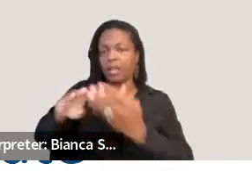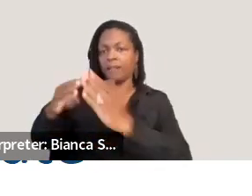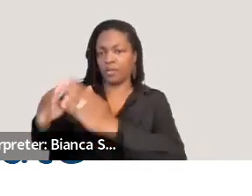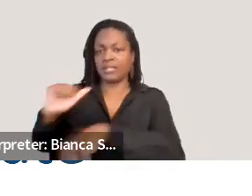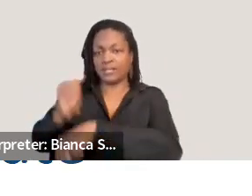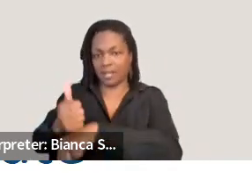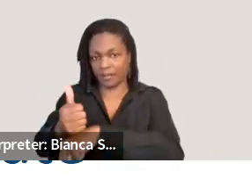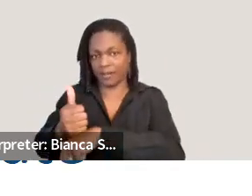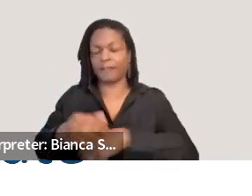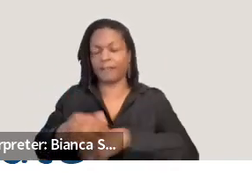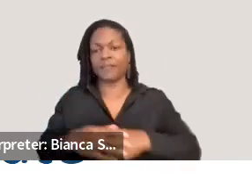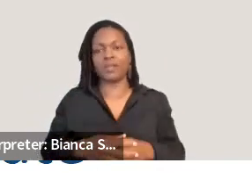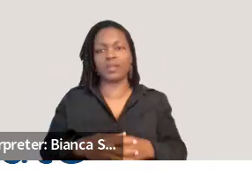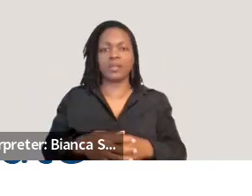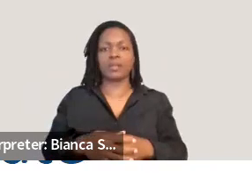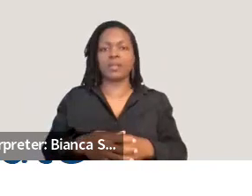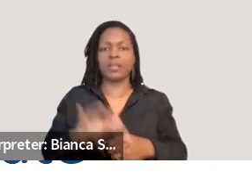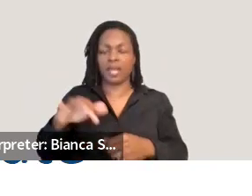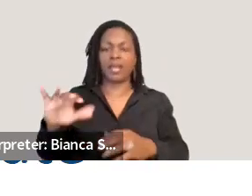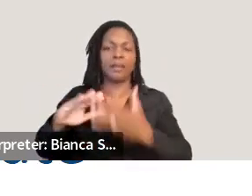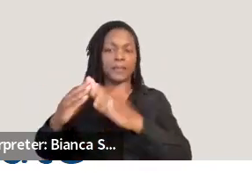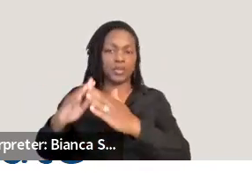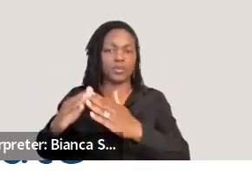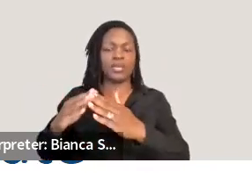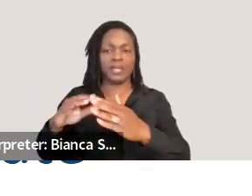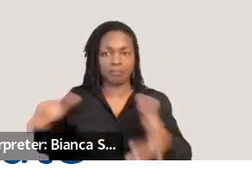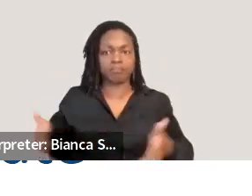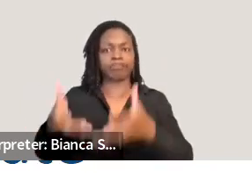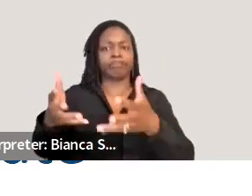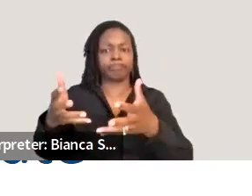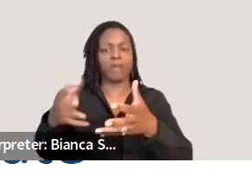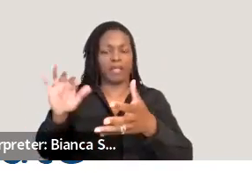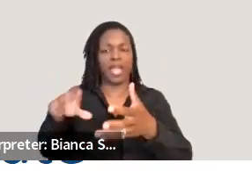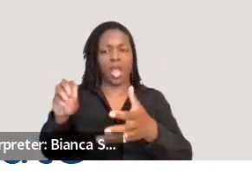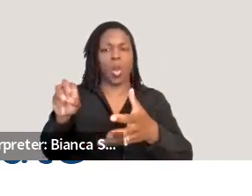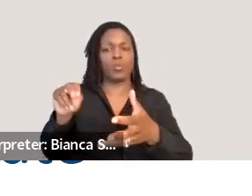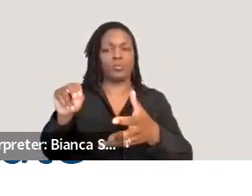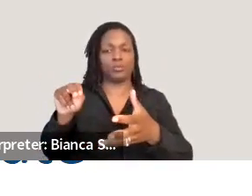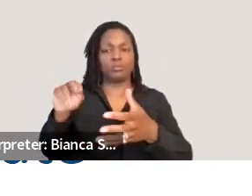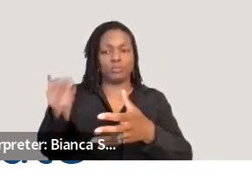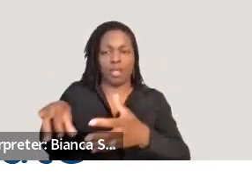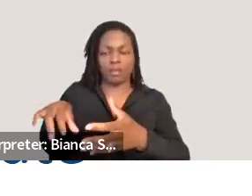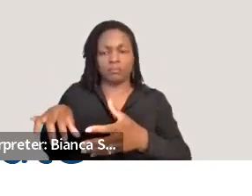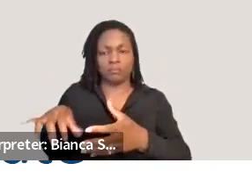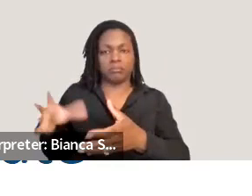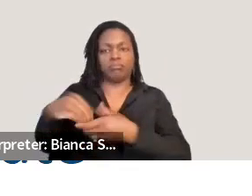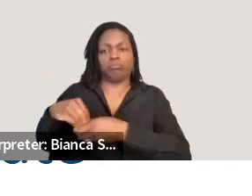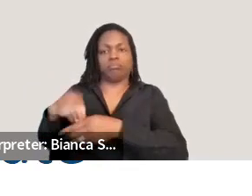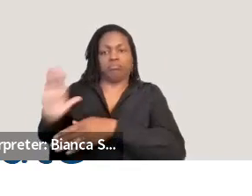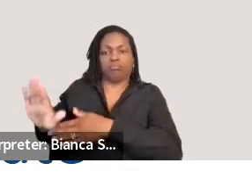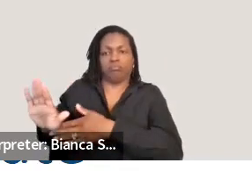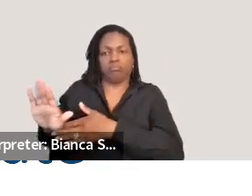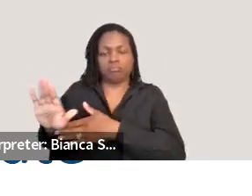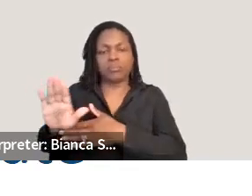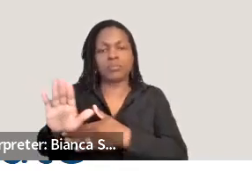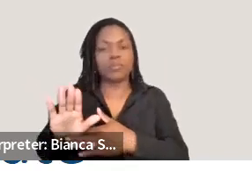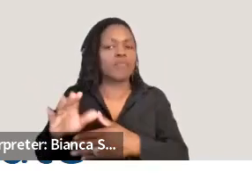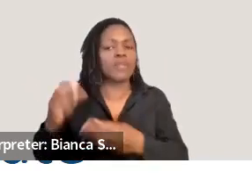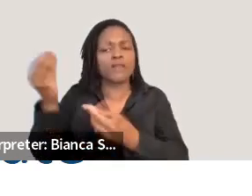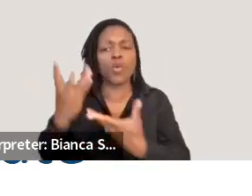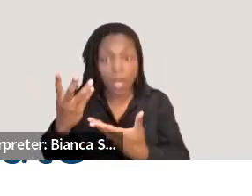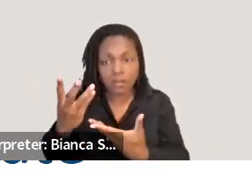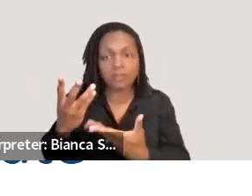It really is something that's community driven. And owned and they Inform us of what we need to focus on in order to better health within the individual communities.